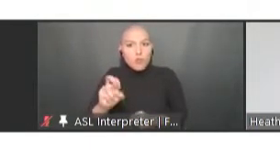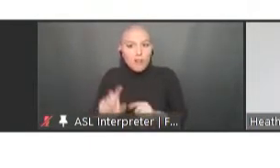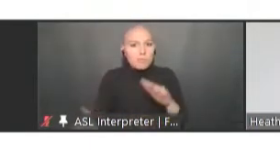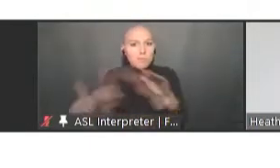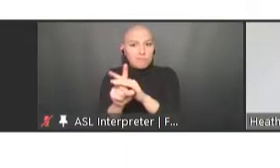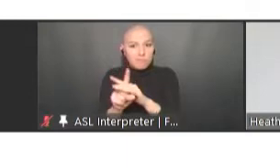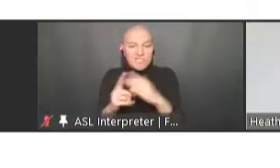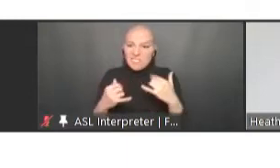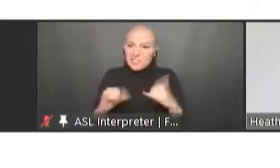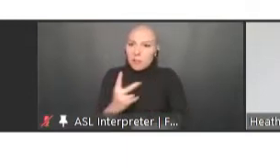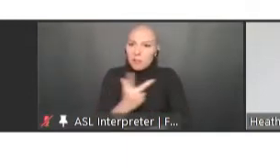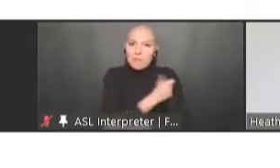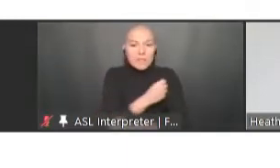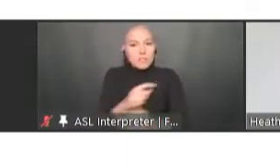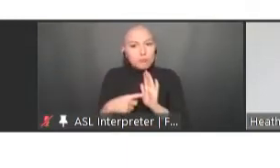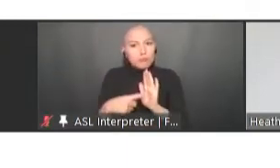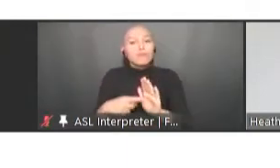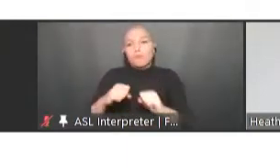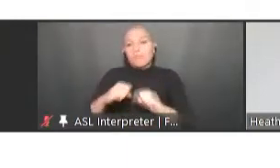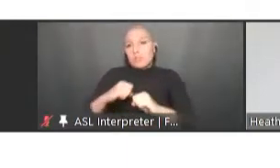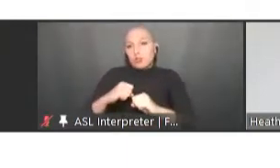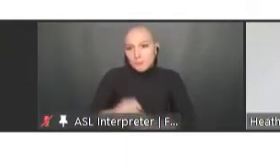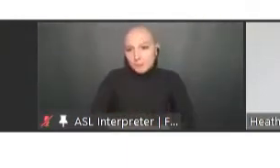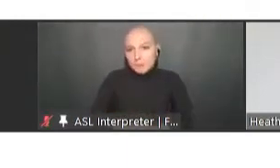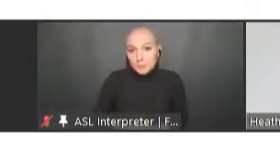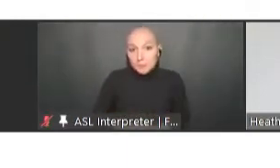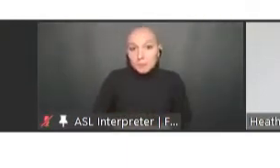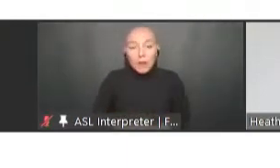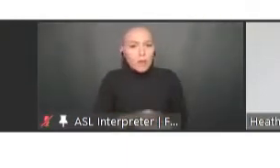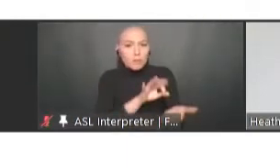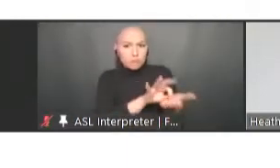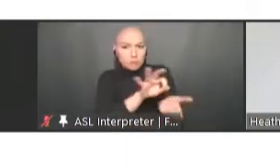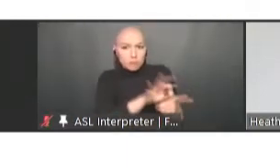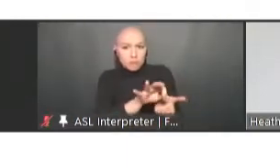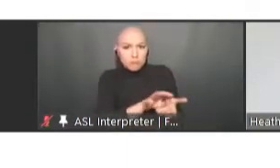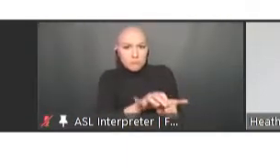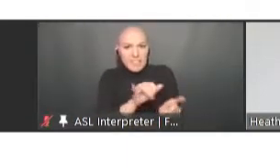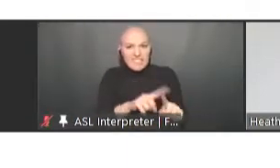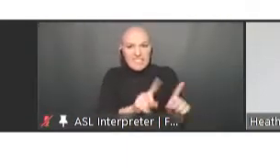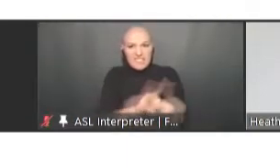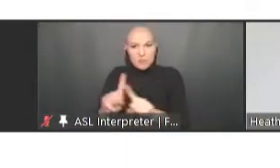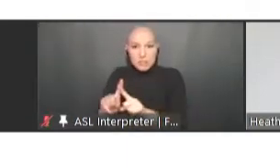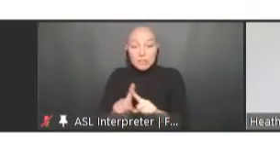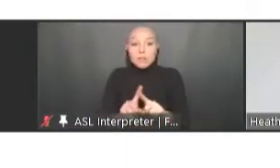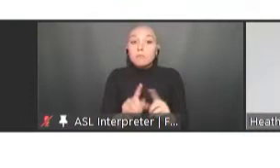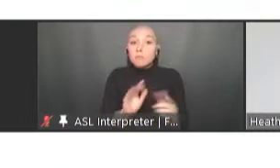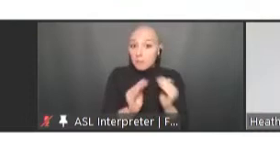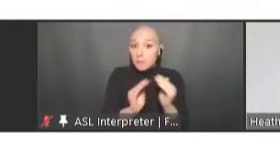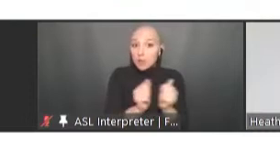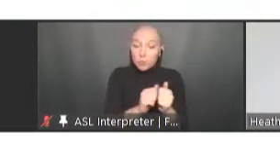In terms of quantifying those differences compared to fully vaccinated persons with a primary series,